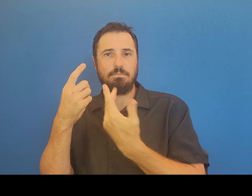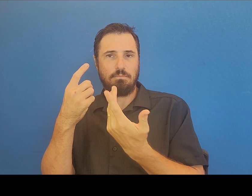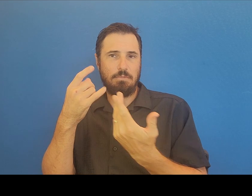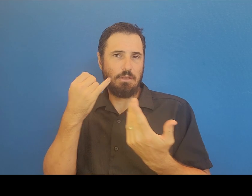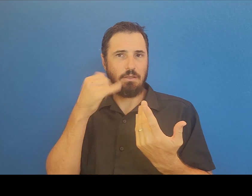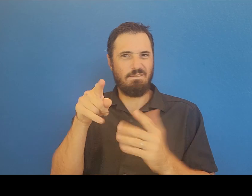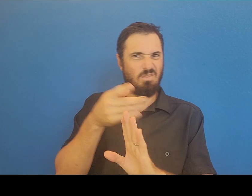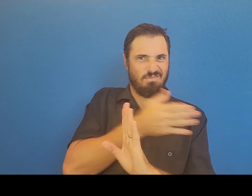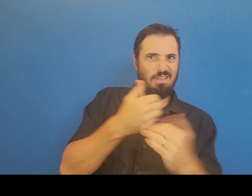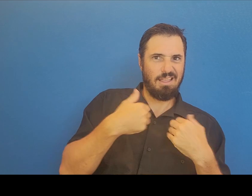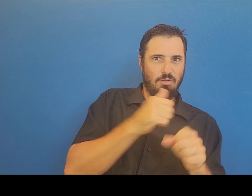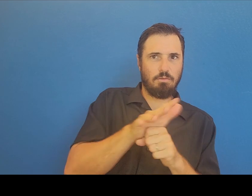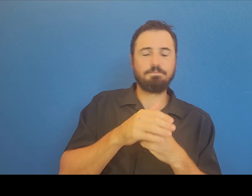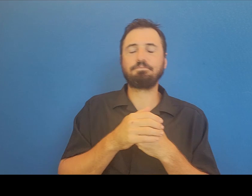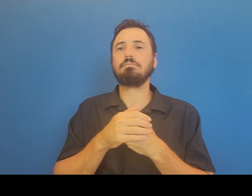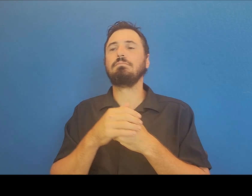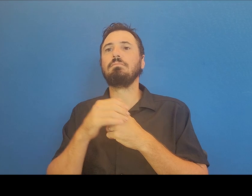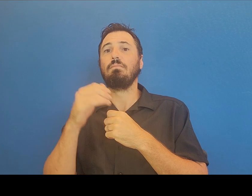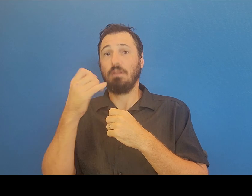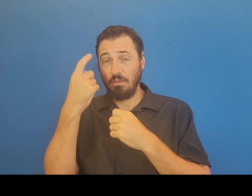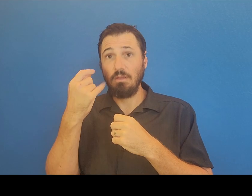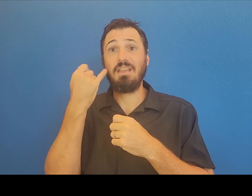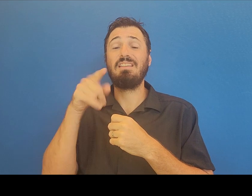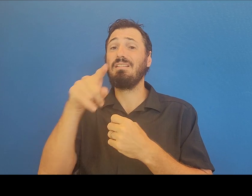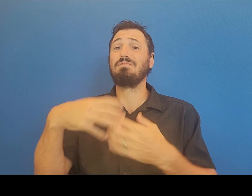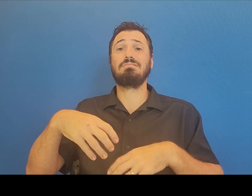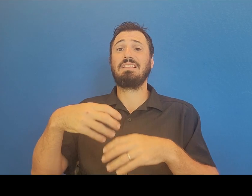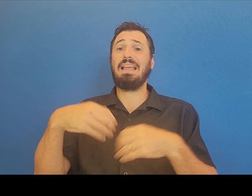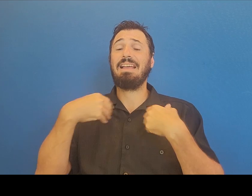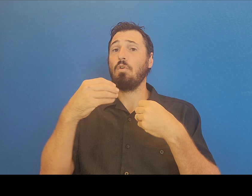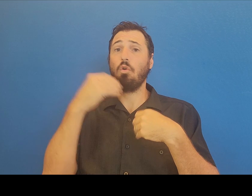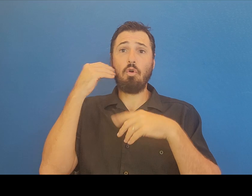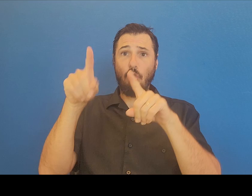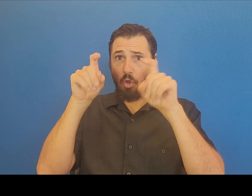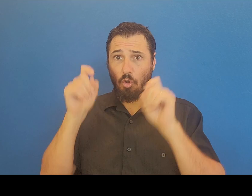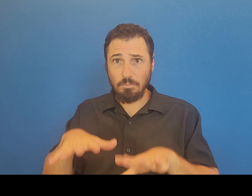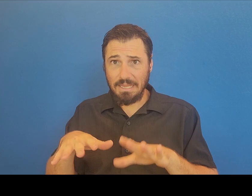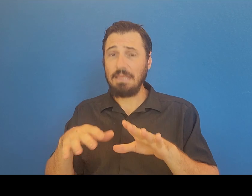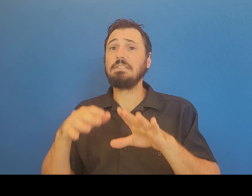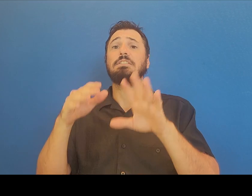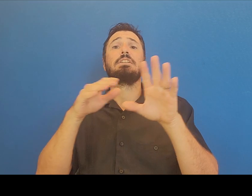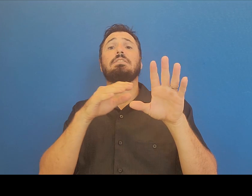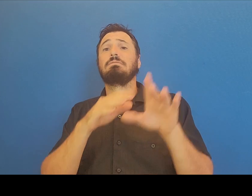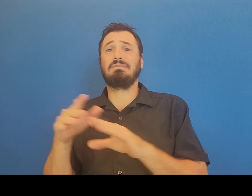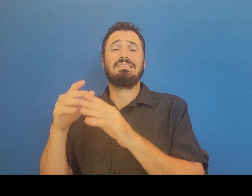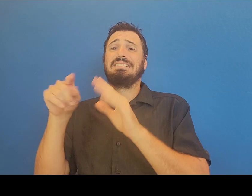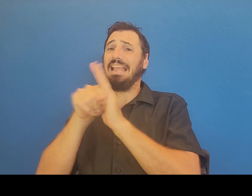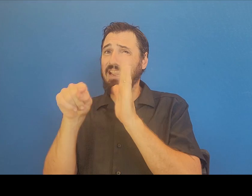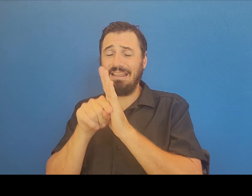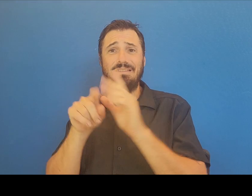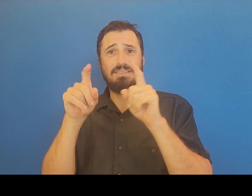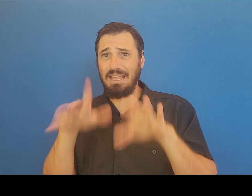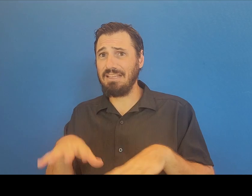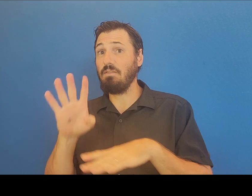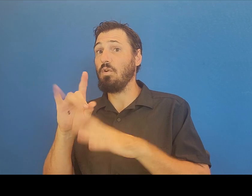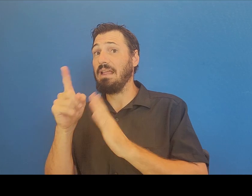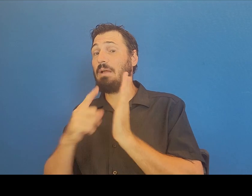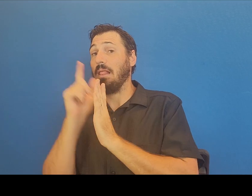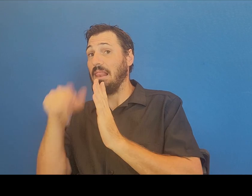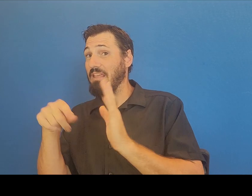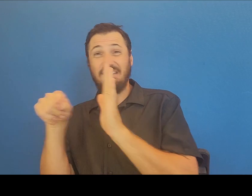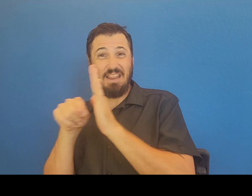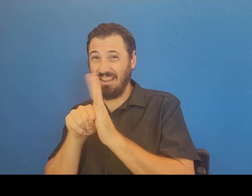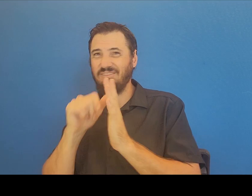However, those who test negative on a home test after five days and again 48 hours later, may discontinue wearing a mask after those two negative tests